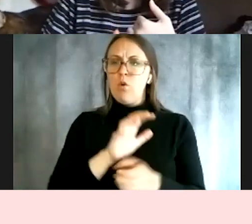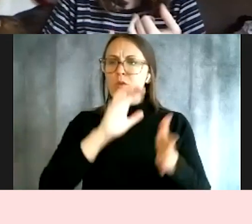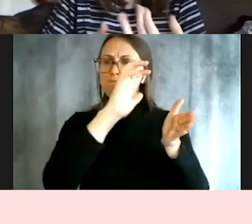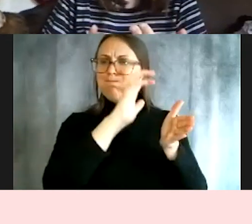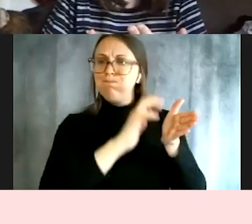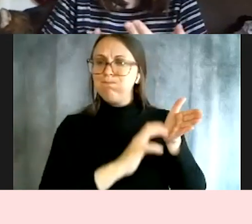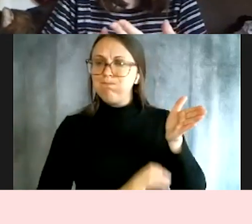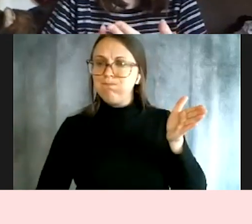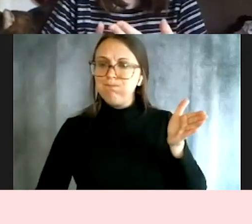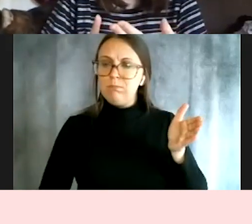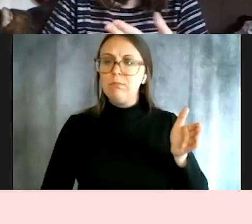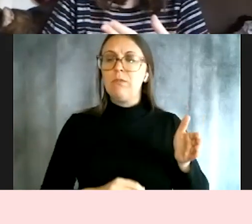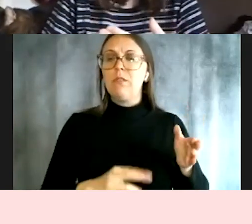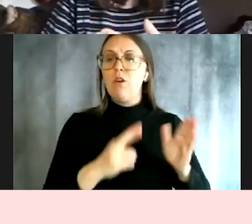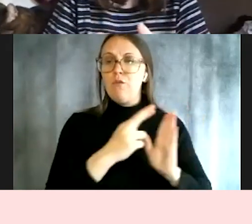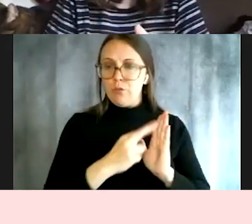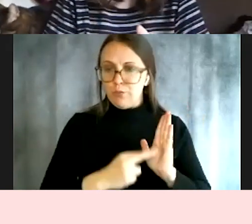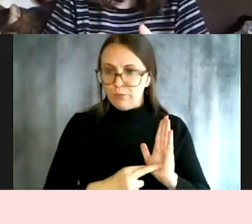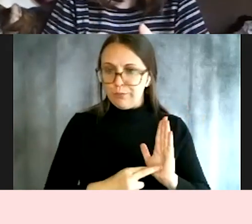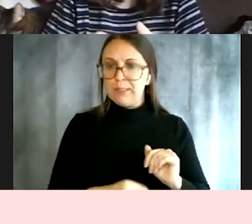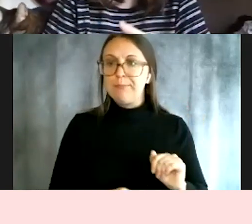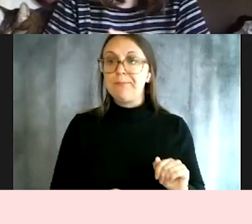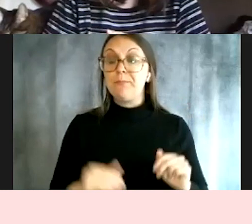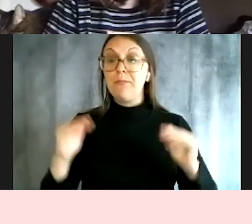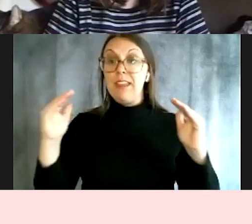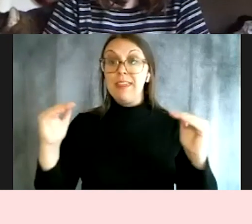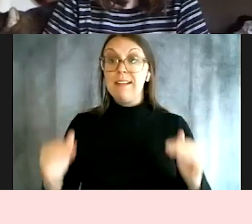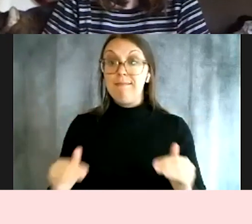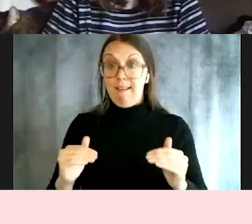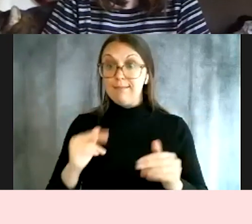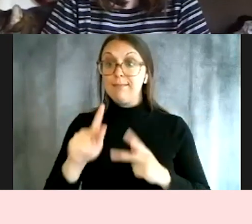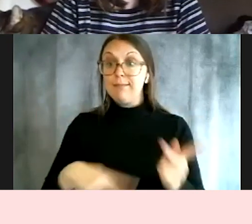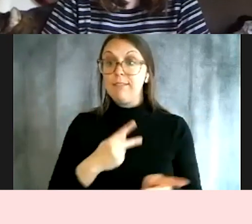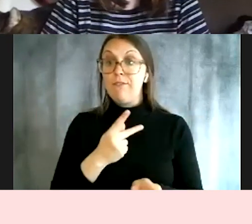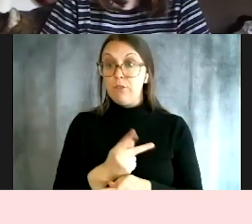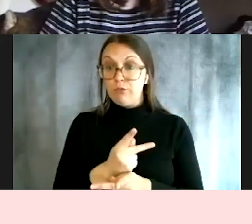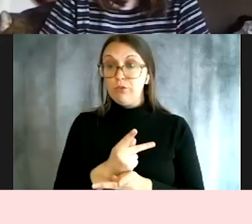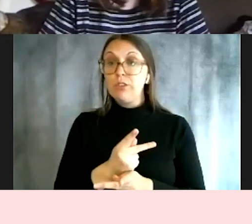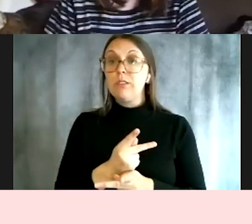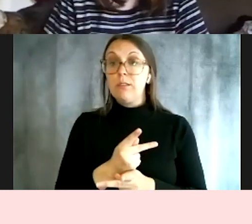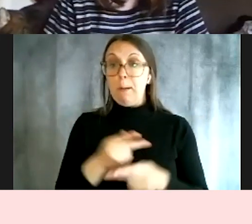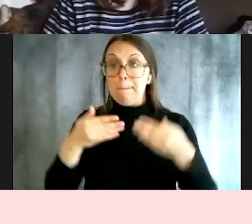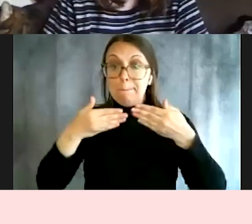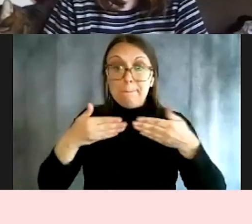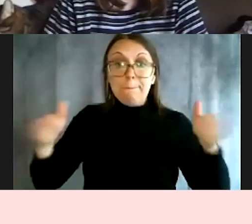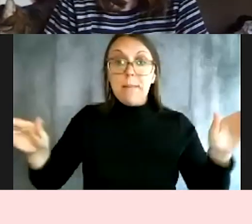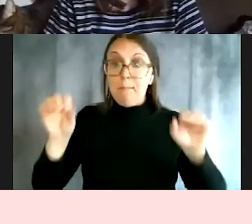as well as the draft of the next version which is currently public and active and I think they're